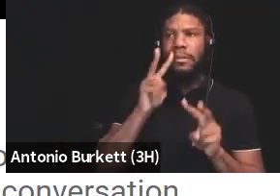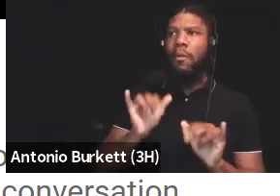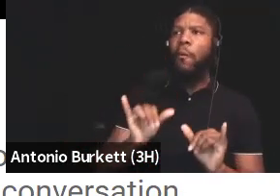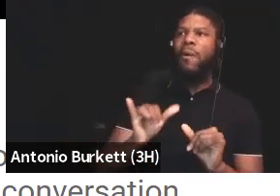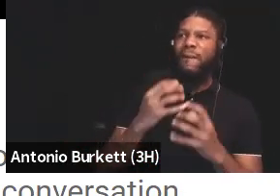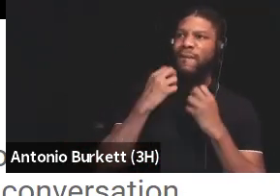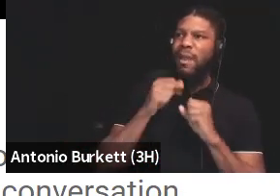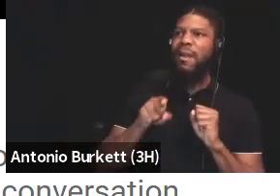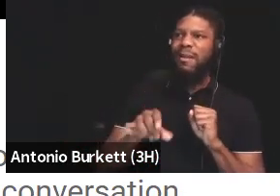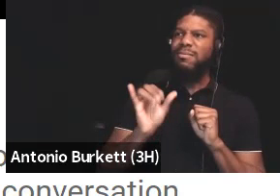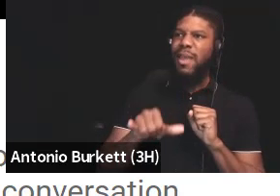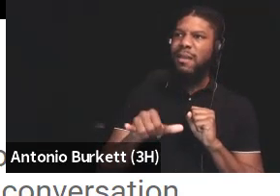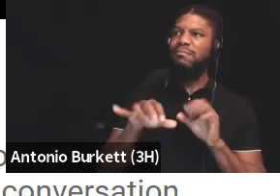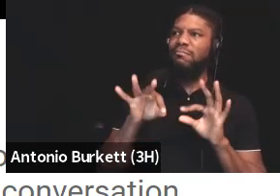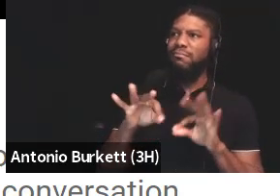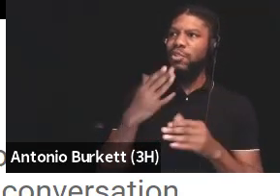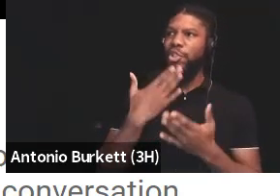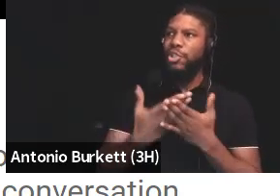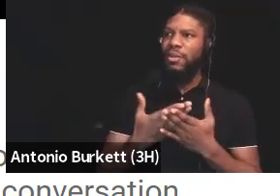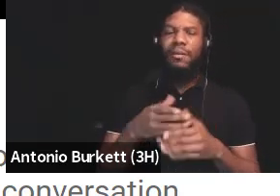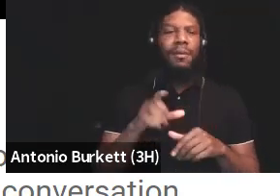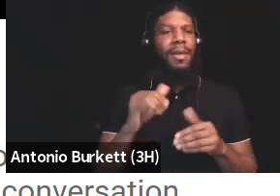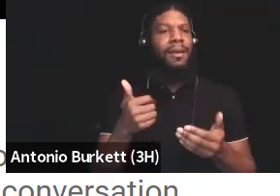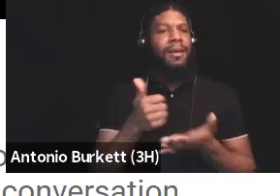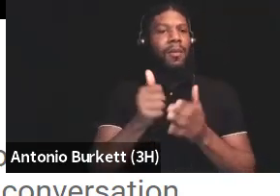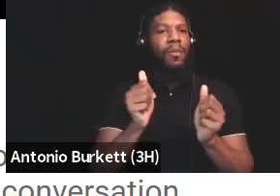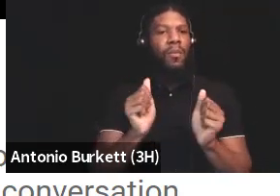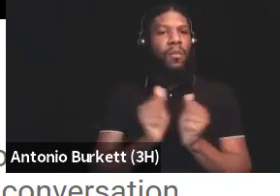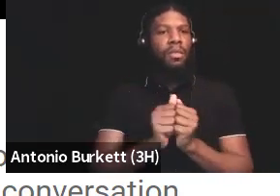getting it out there kind of idea. [Steve] Another way to